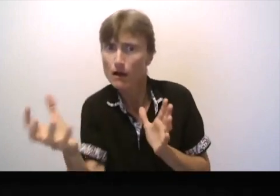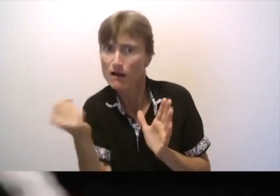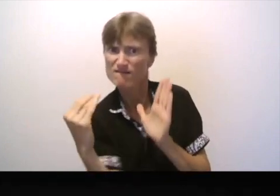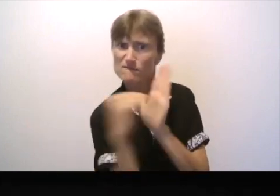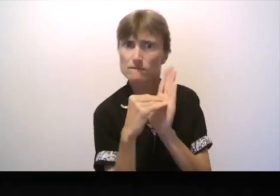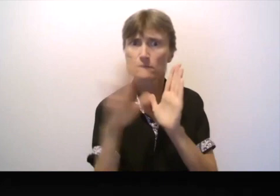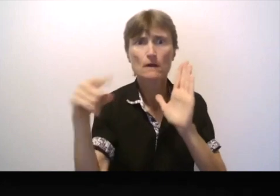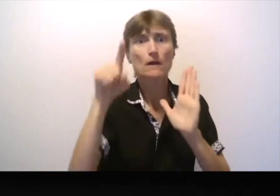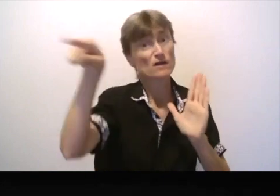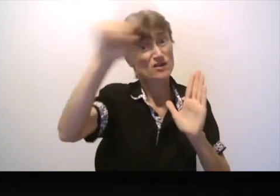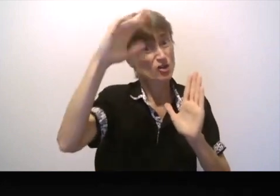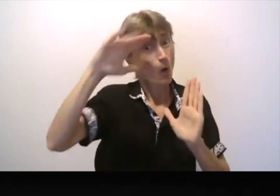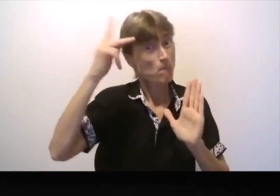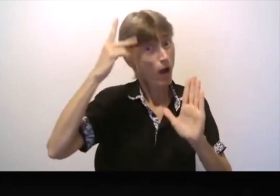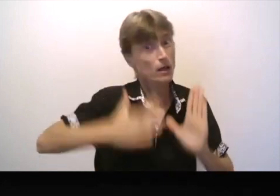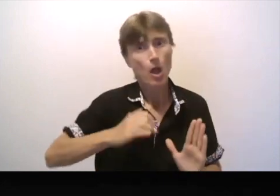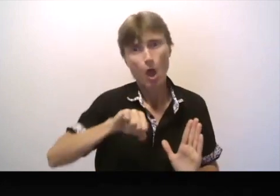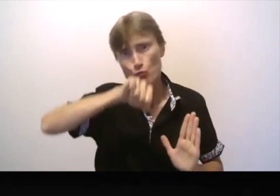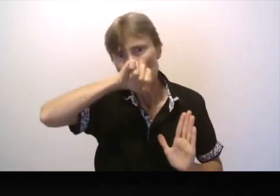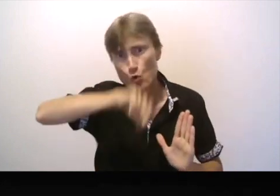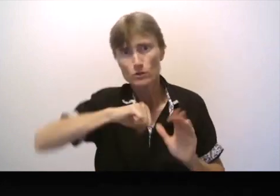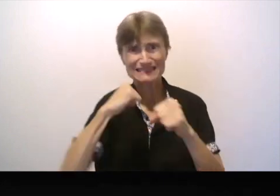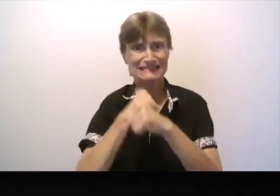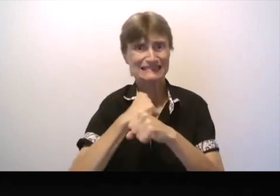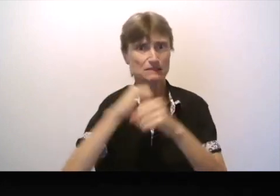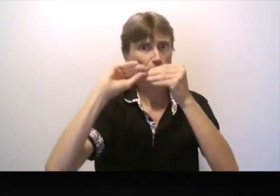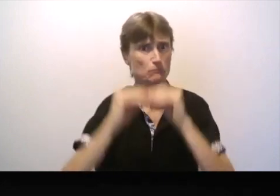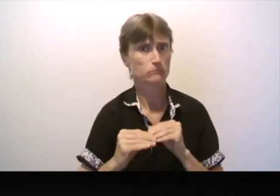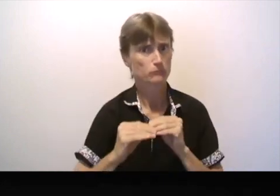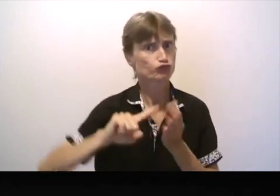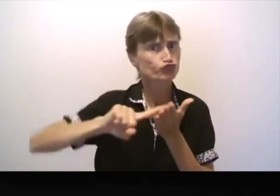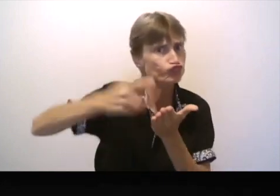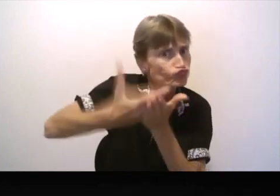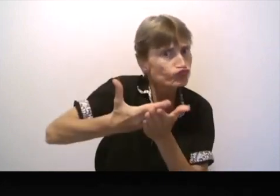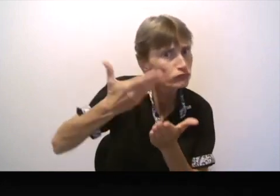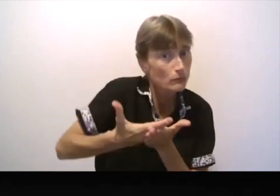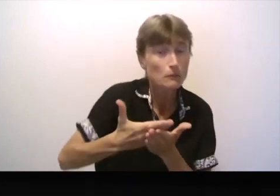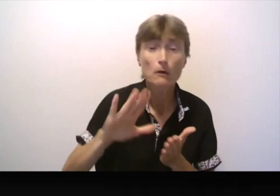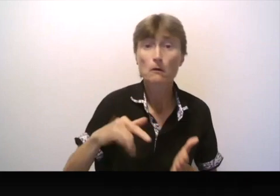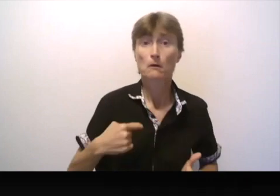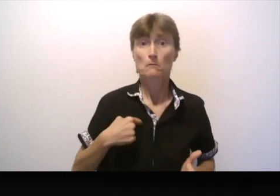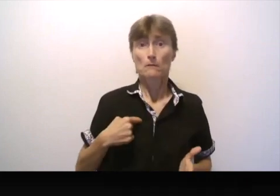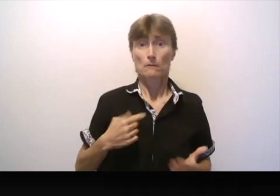like lots of research and so i have the capacity to do that and which is why it's important to me that